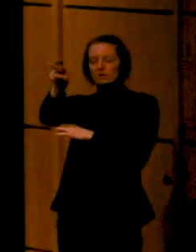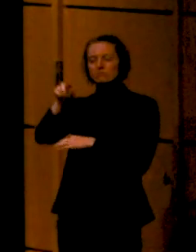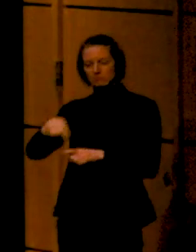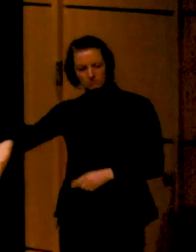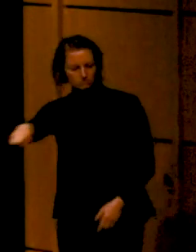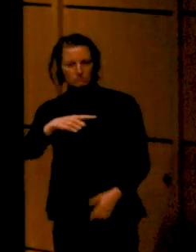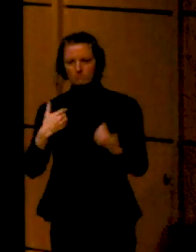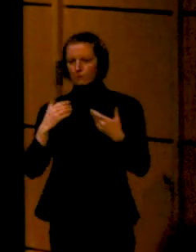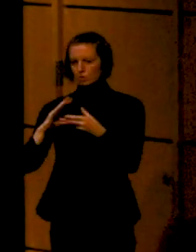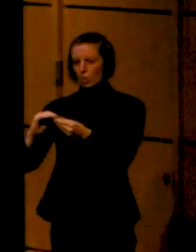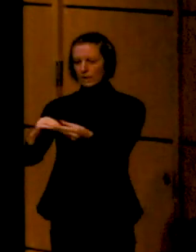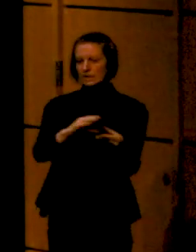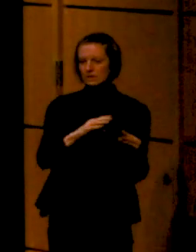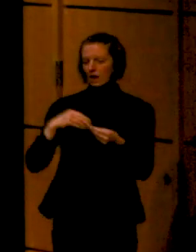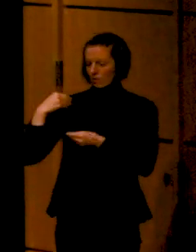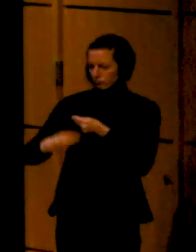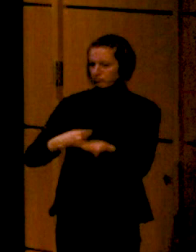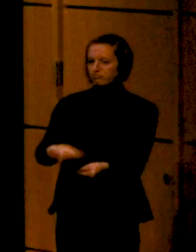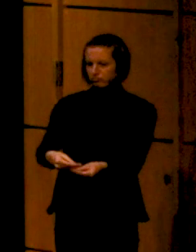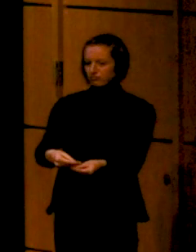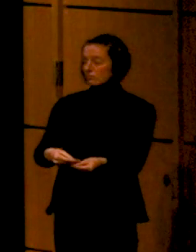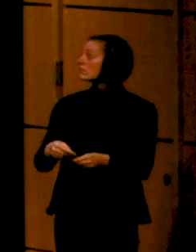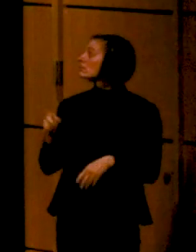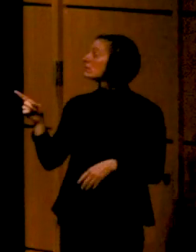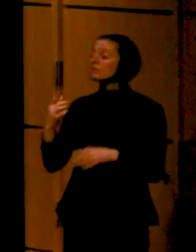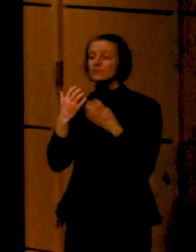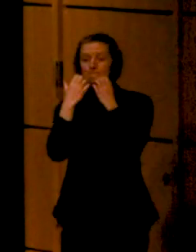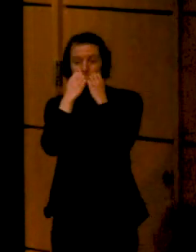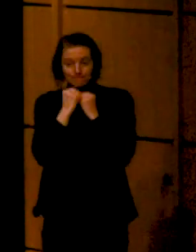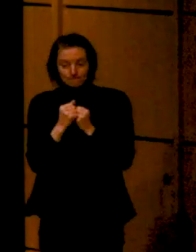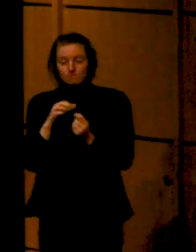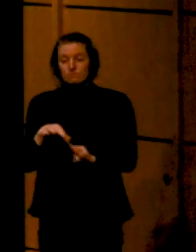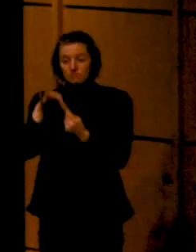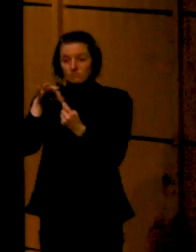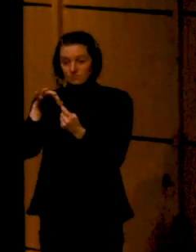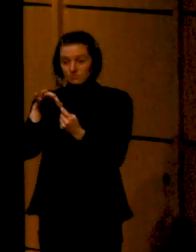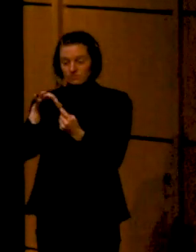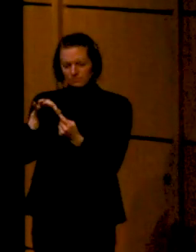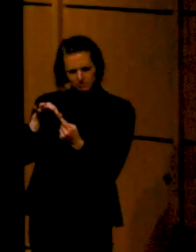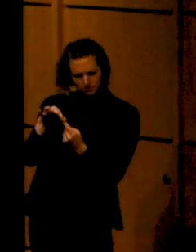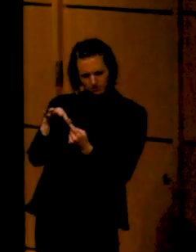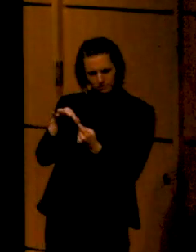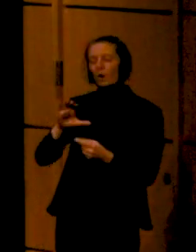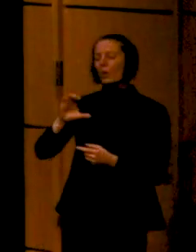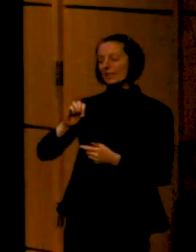And it's particularly sacred, of course, to the Cowlitz people, because it lies, it's